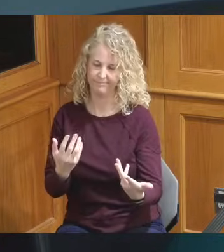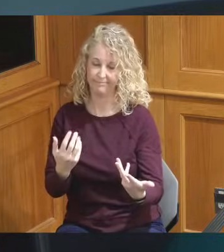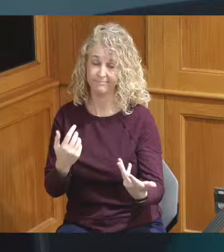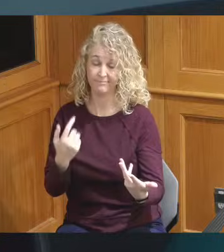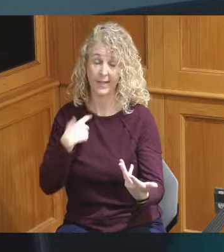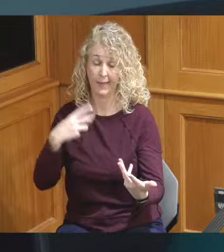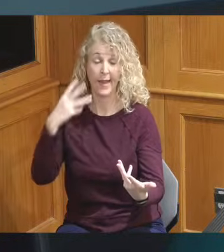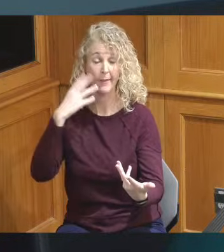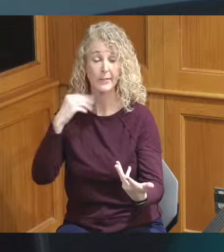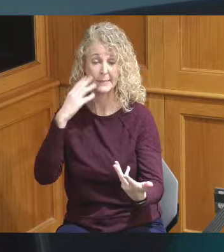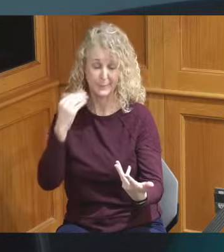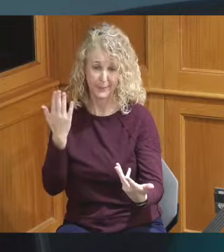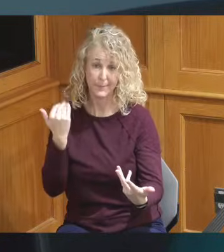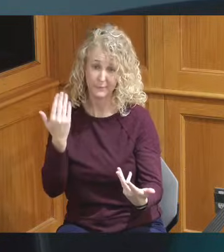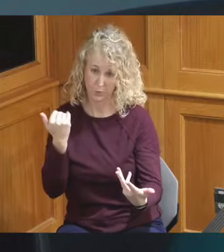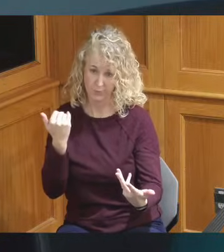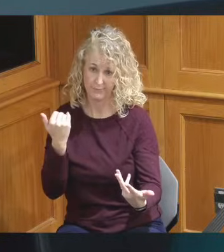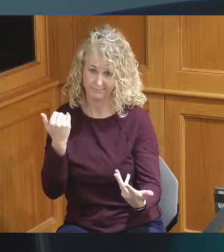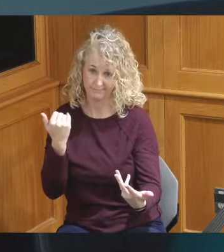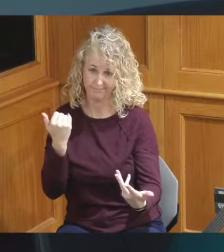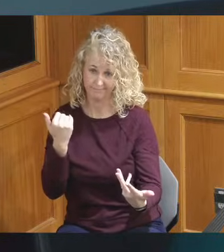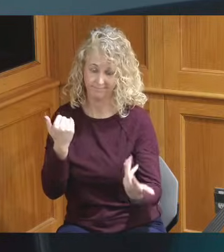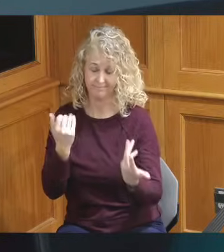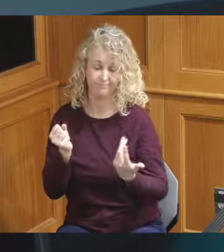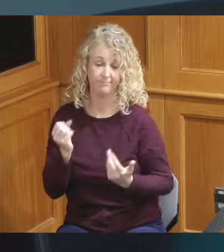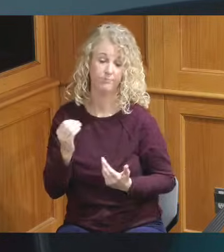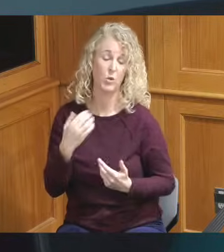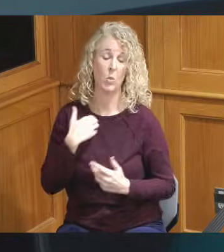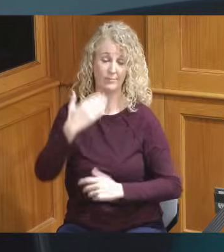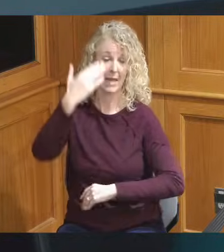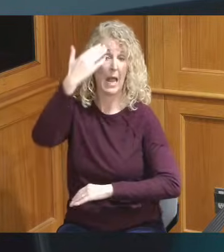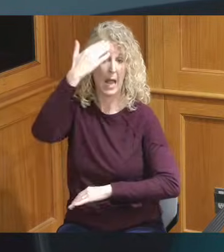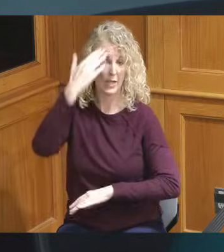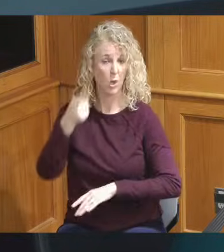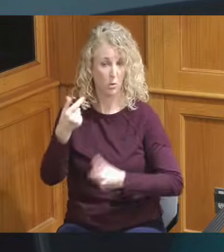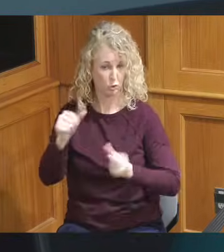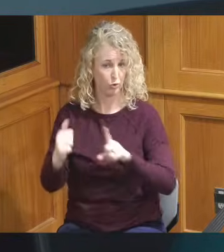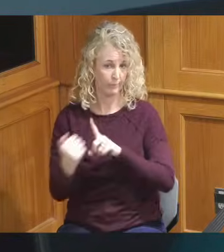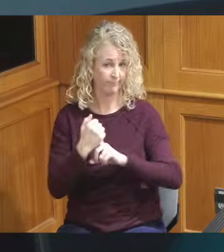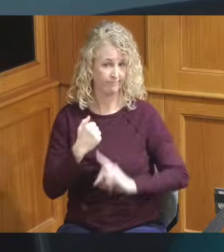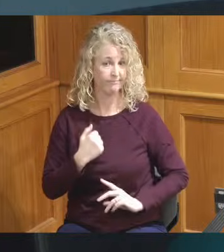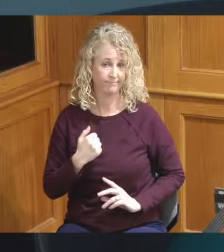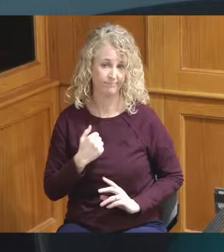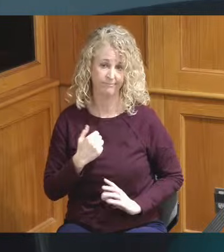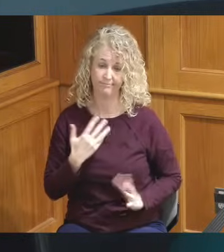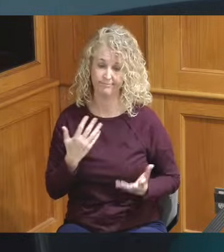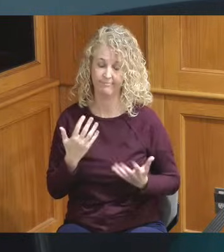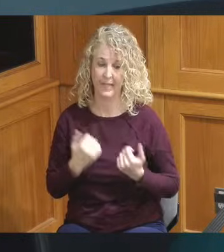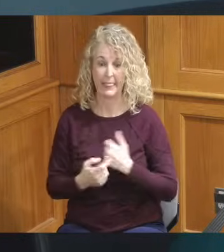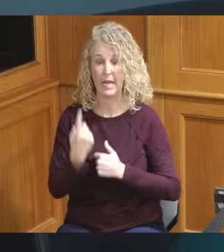that in other positions that I've held. They come in real low and then everybody got a ch we had a